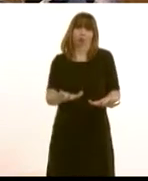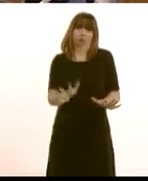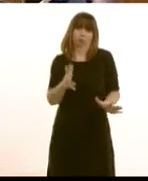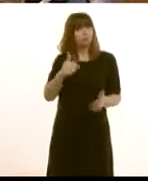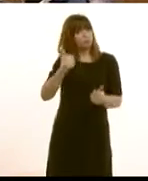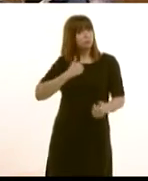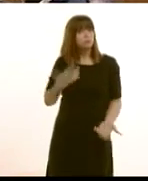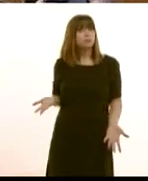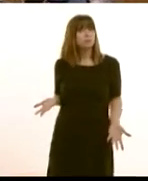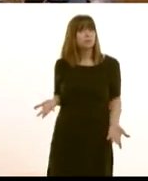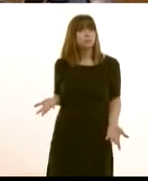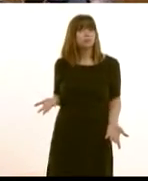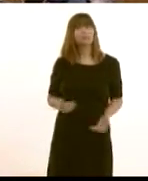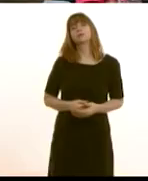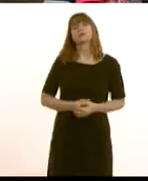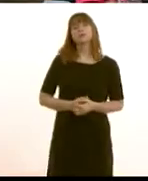case? Carwyn Jones: I do not accept that there need